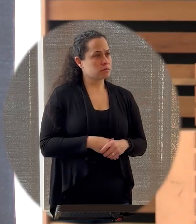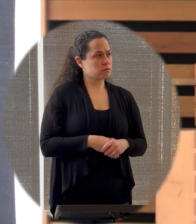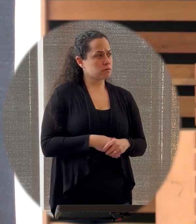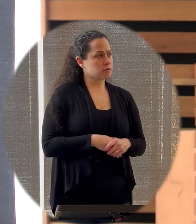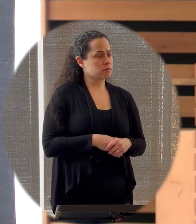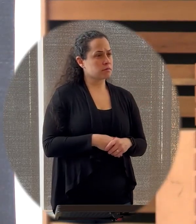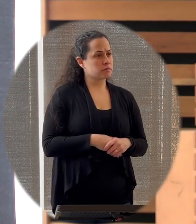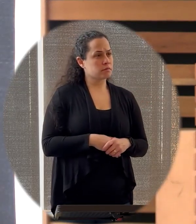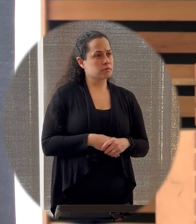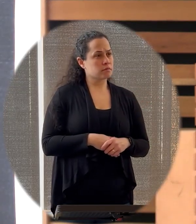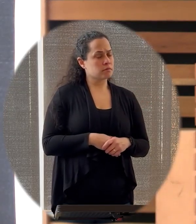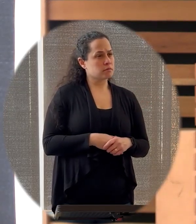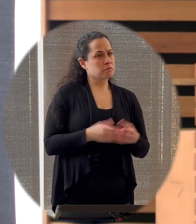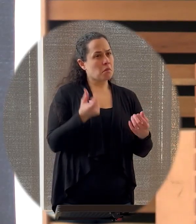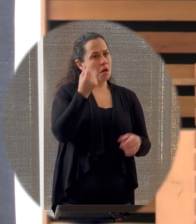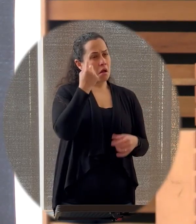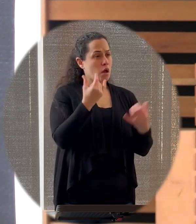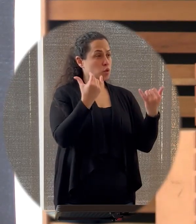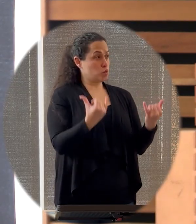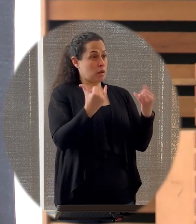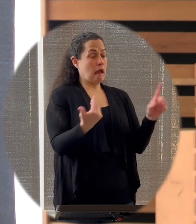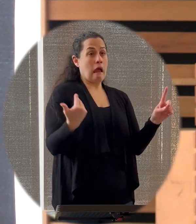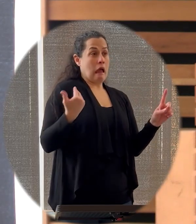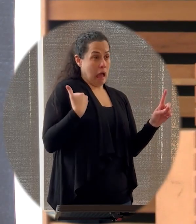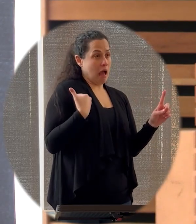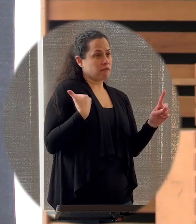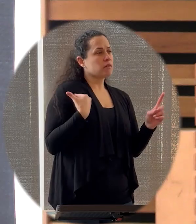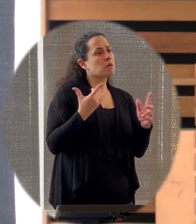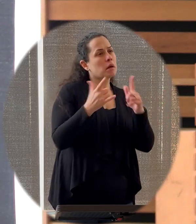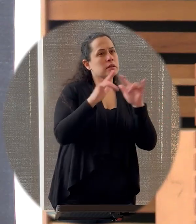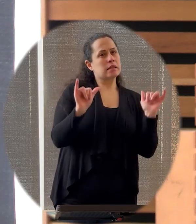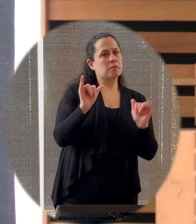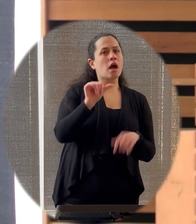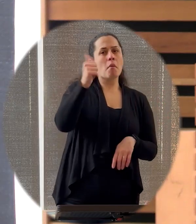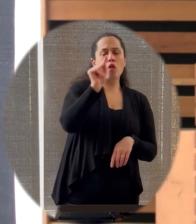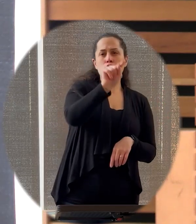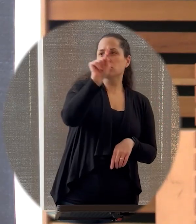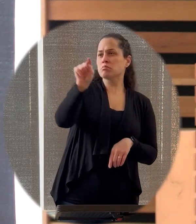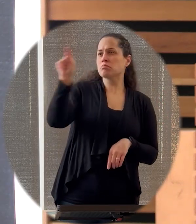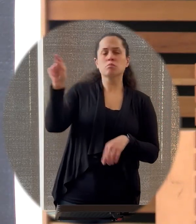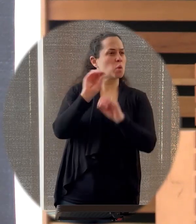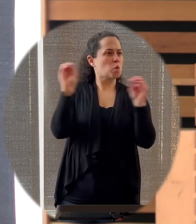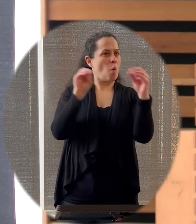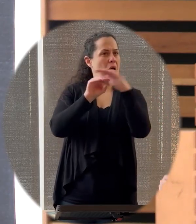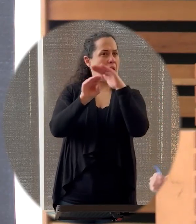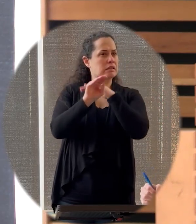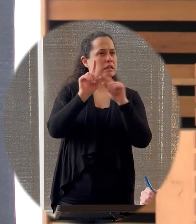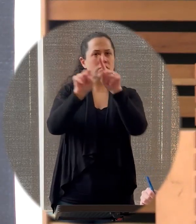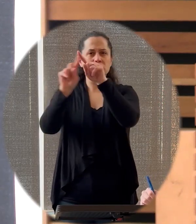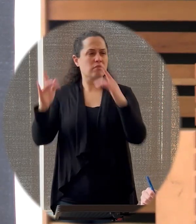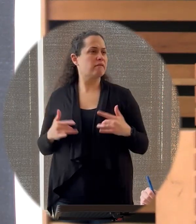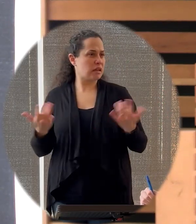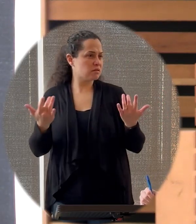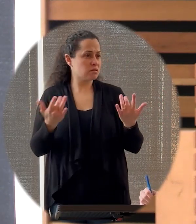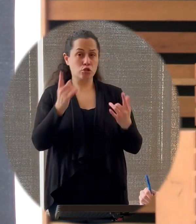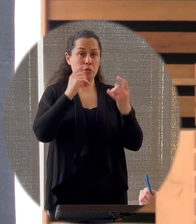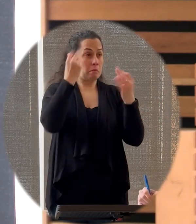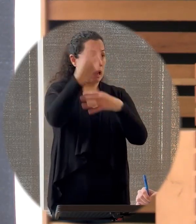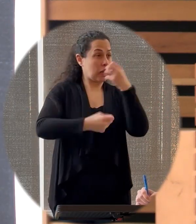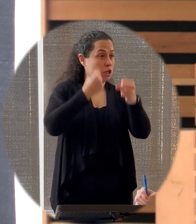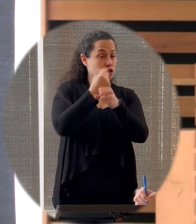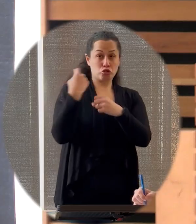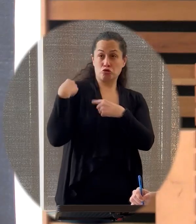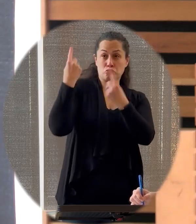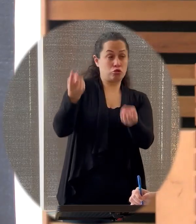yet accessibility is still treated as optional. For years, I have been excluded from events that